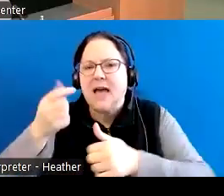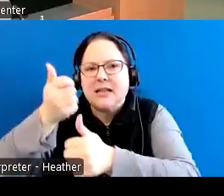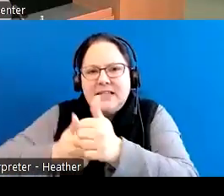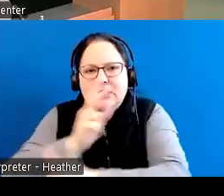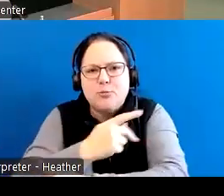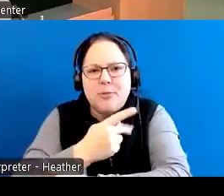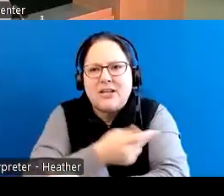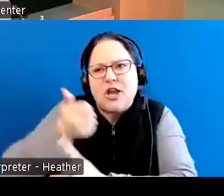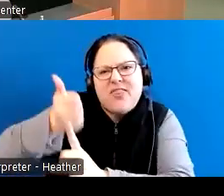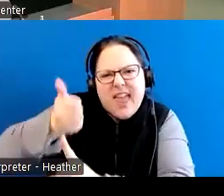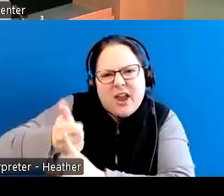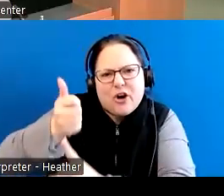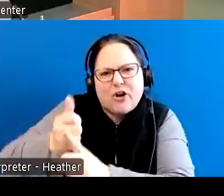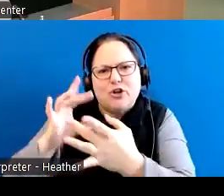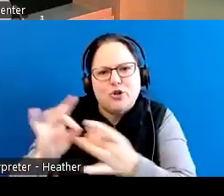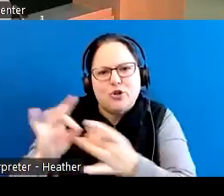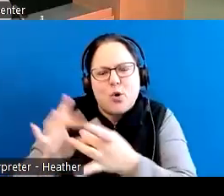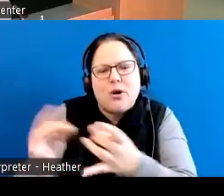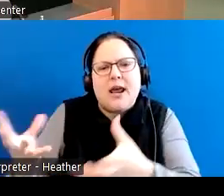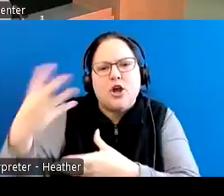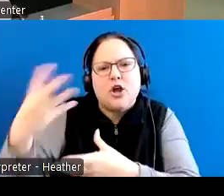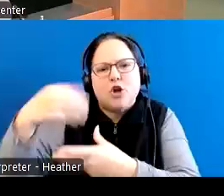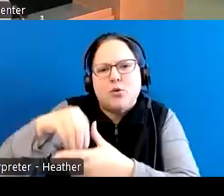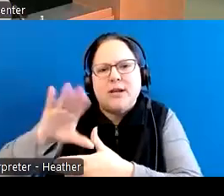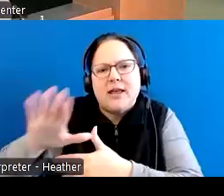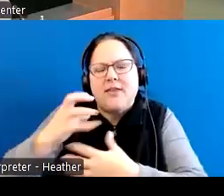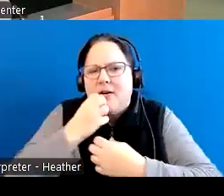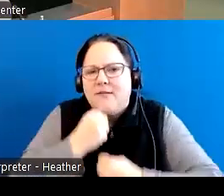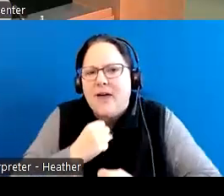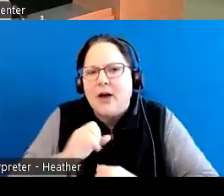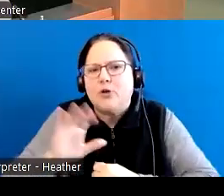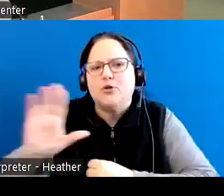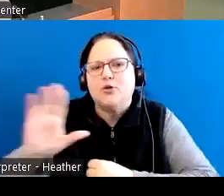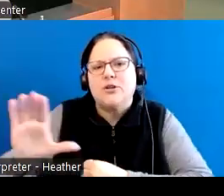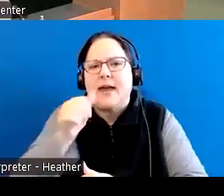integrating their values and coping skills. And we don't focus as much on diagnosis, but